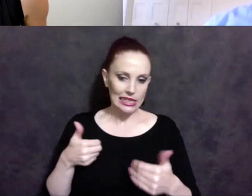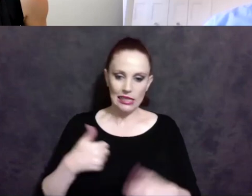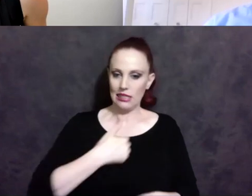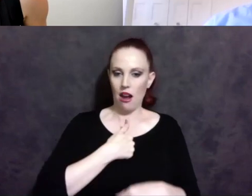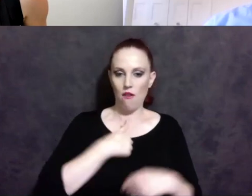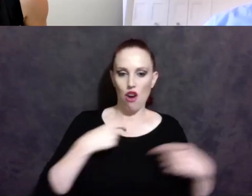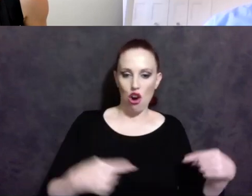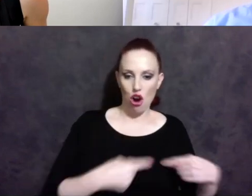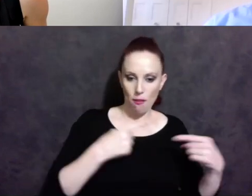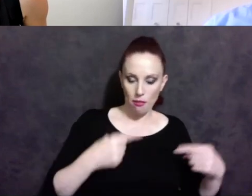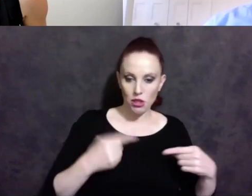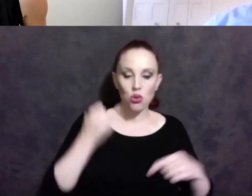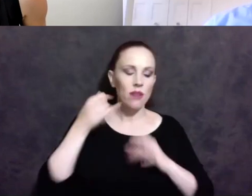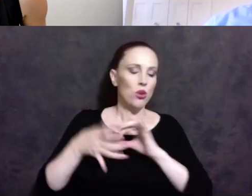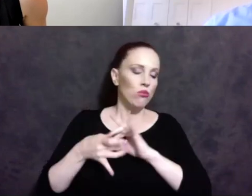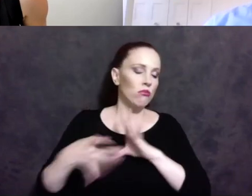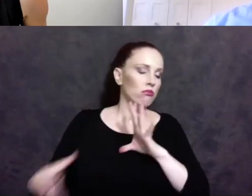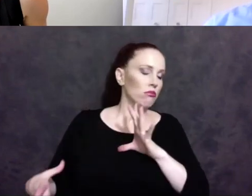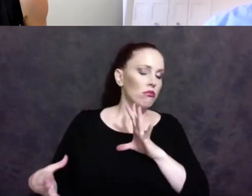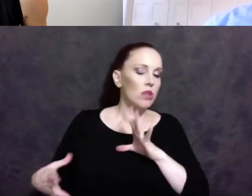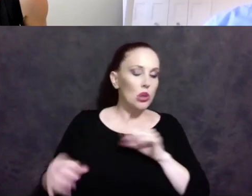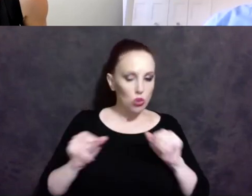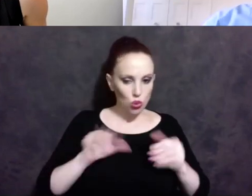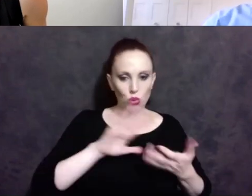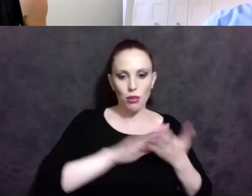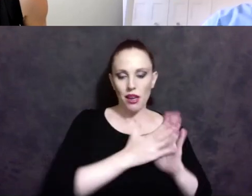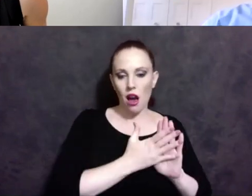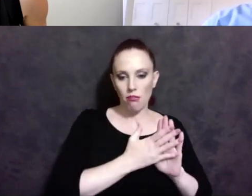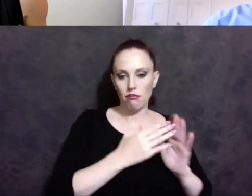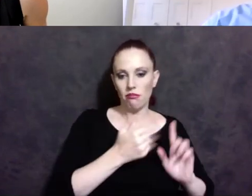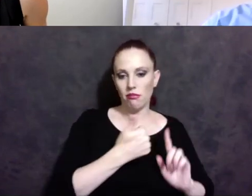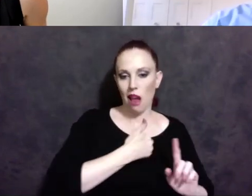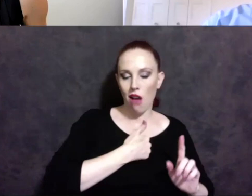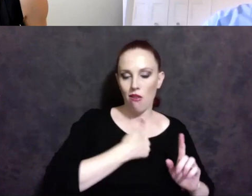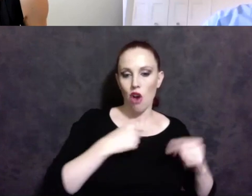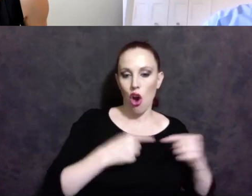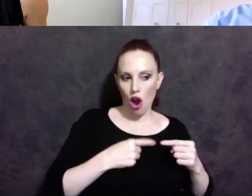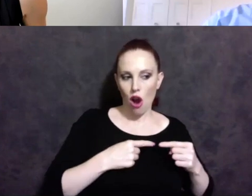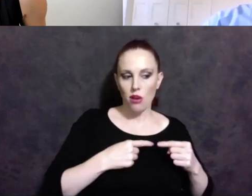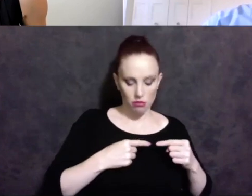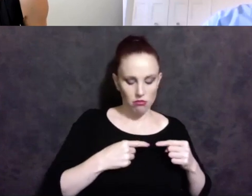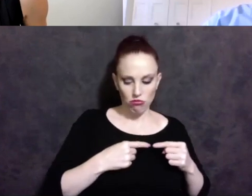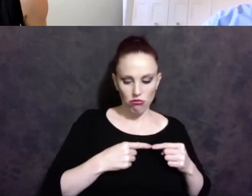the body and engage in self harm it becomes really easy to cause harm to other people.